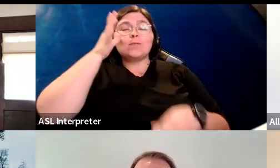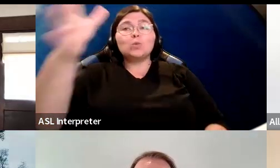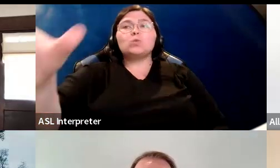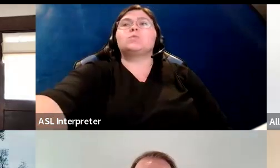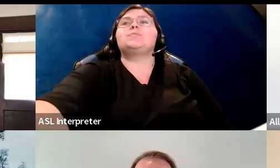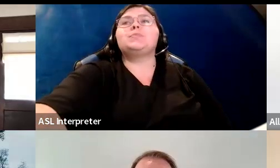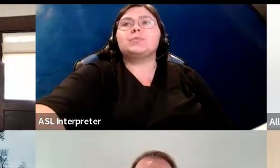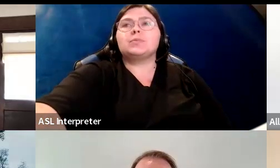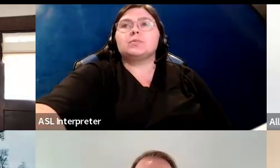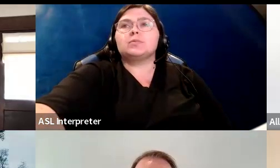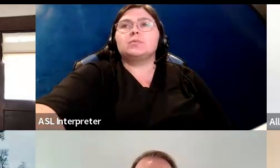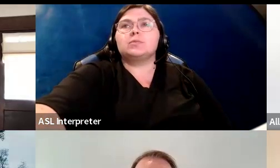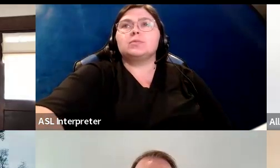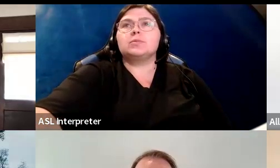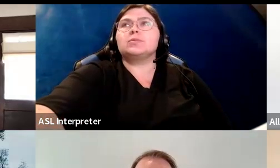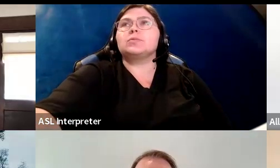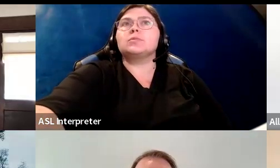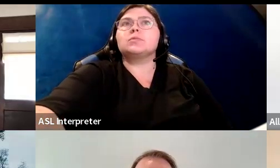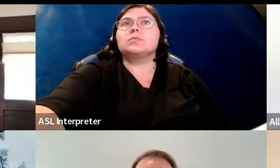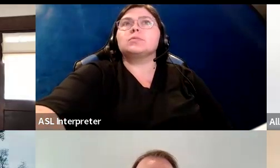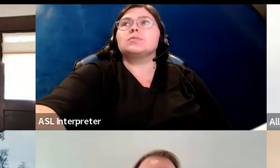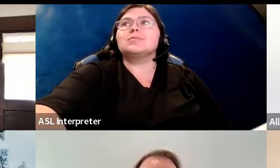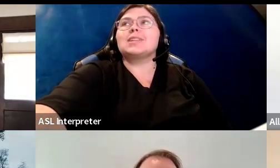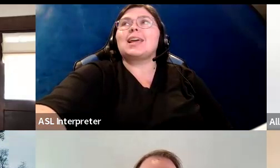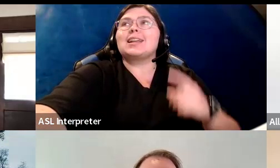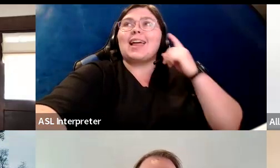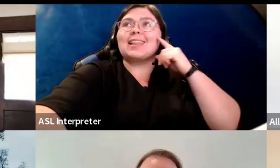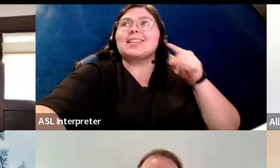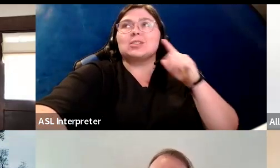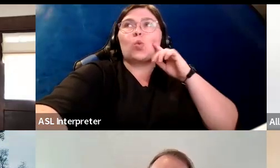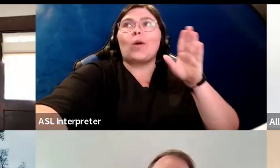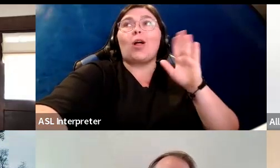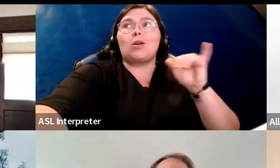and I think that this will also affect--